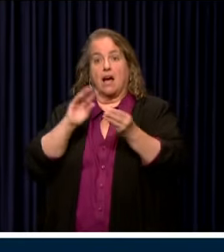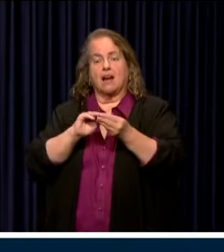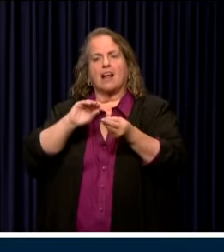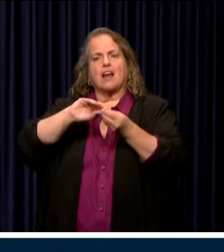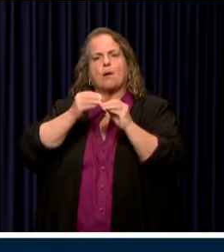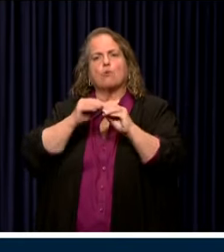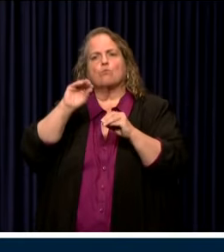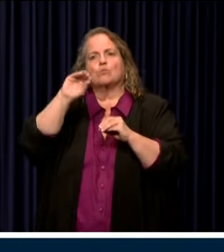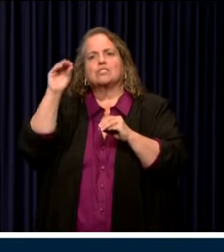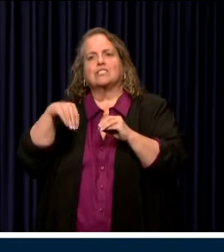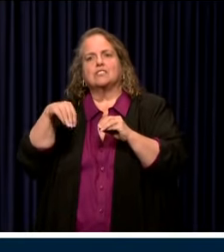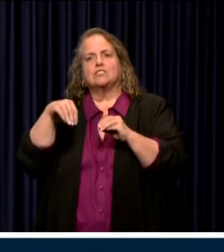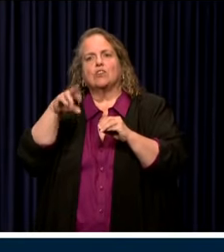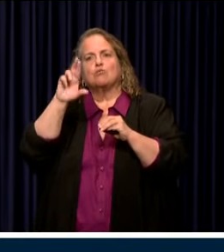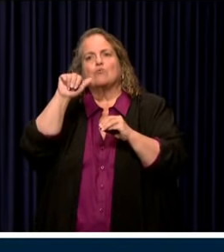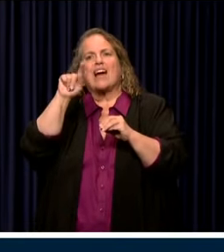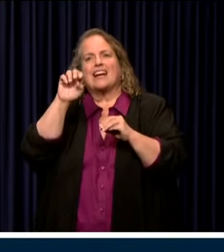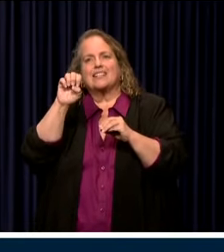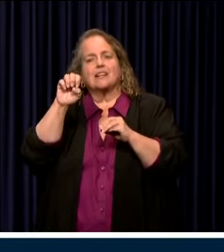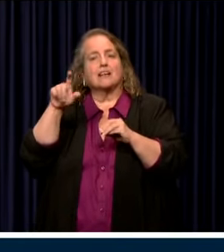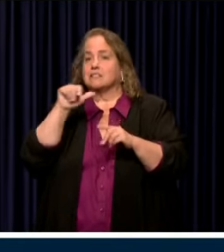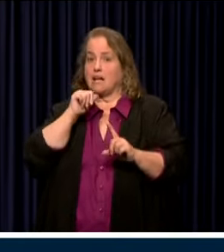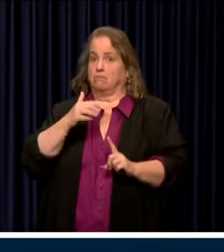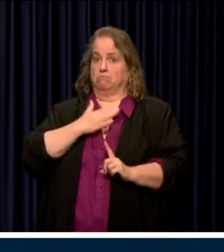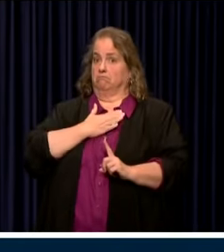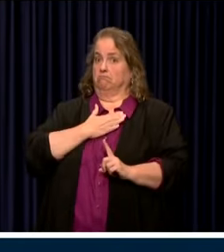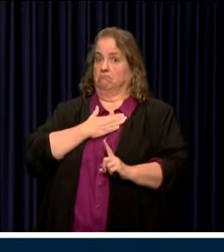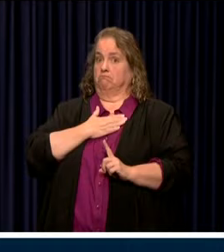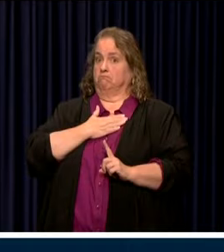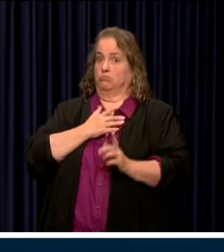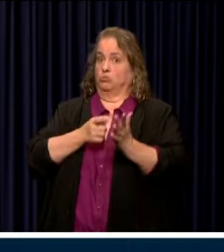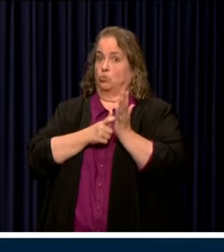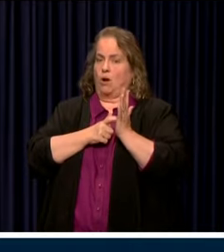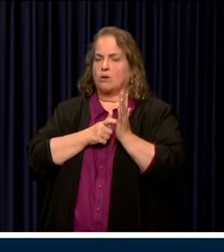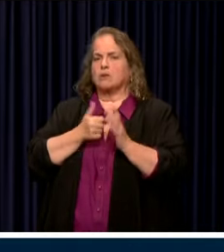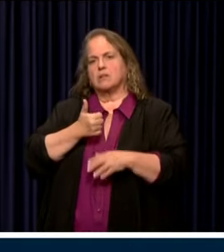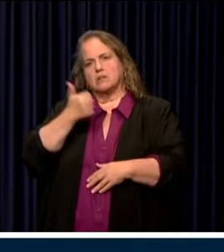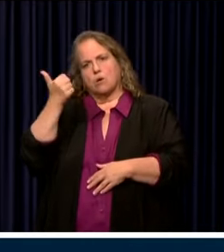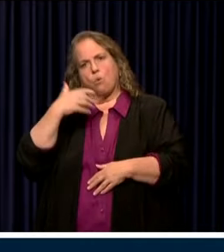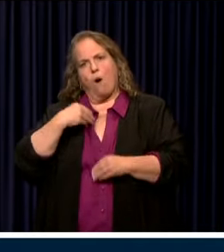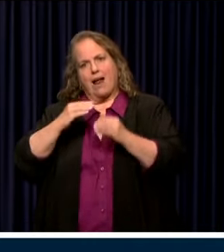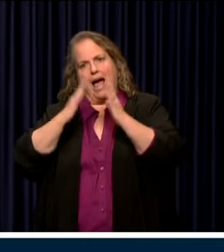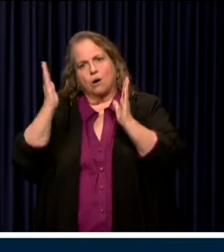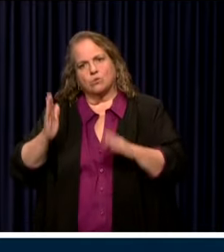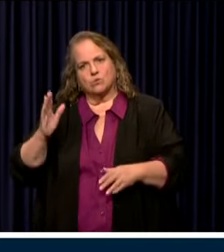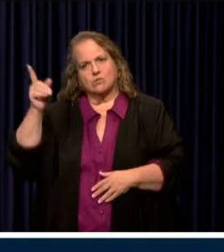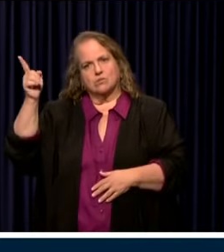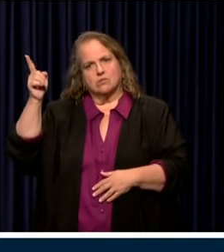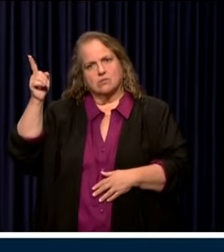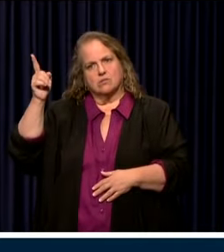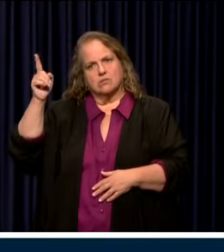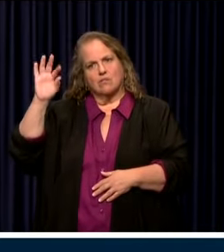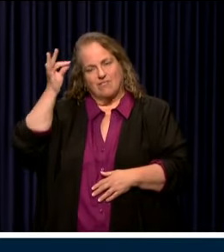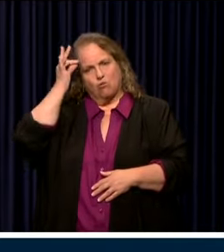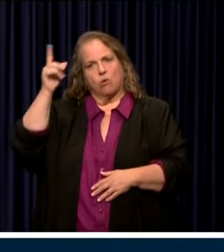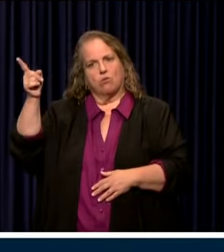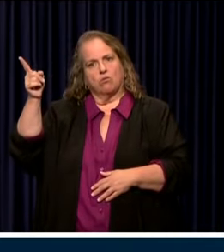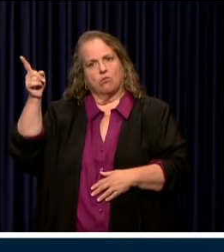THE DELAY IN GETTING RESULTS, THAT, YES, WE ARE MOVING IN THE